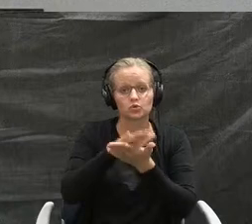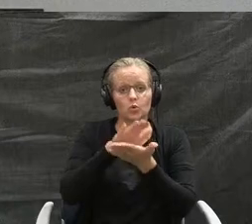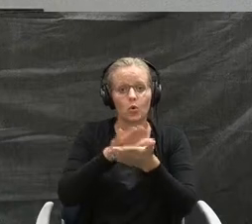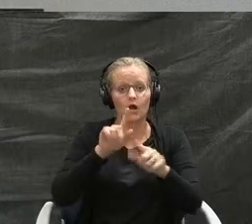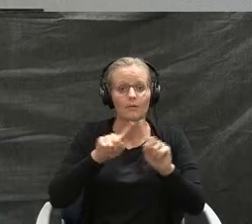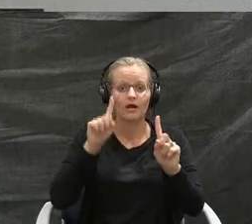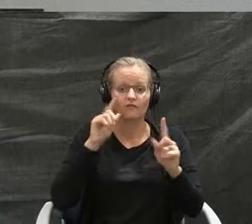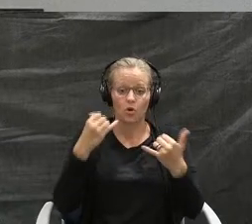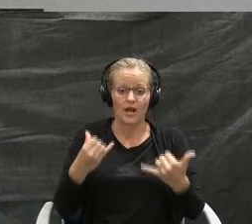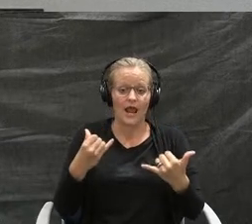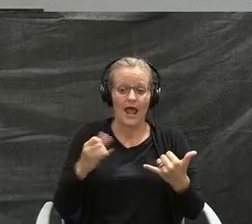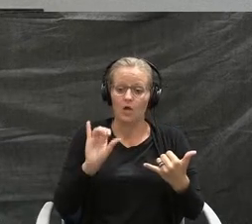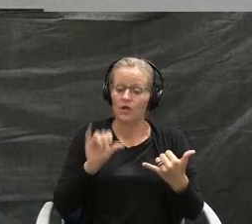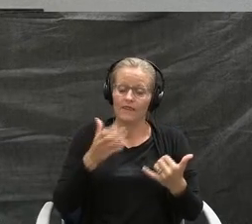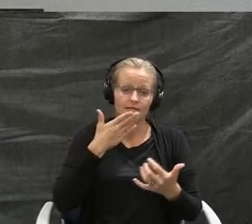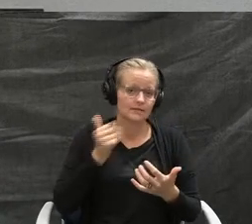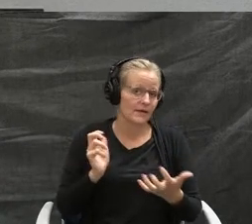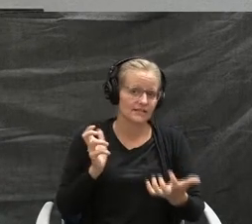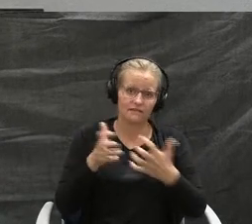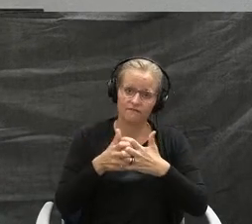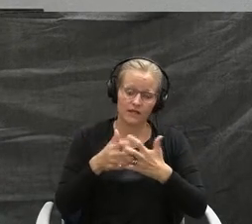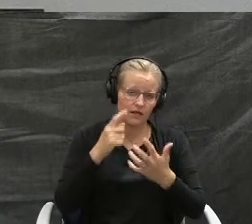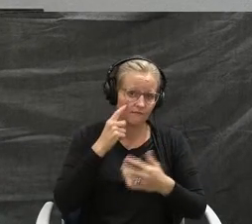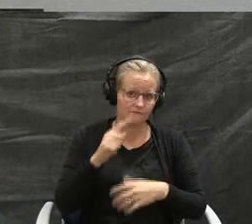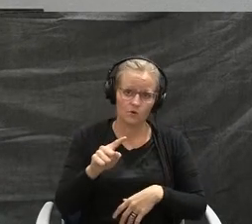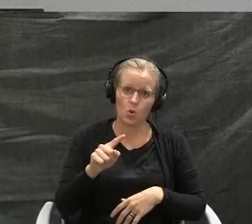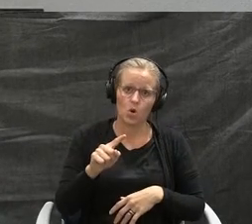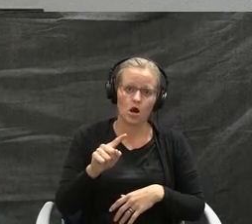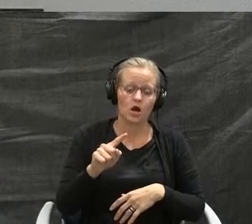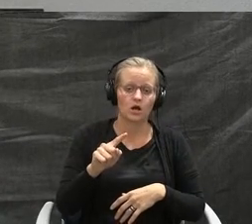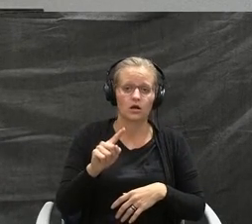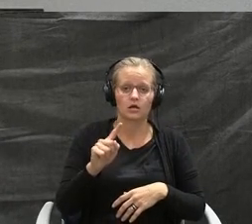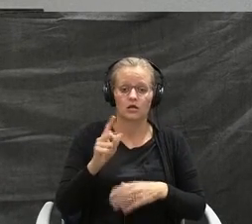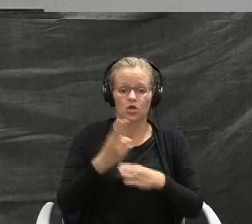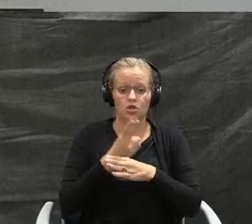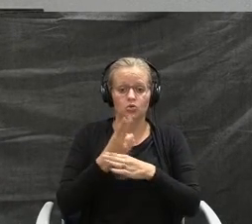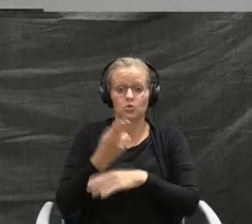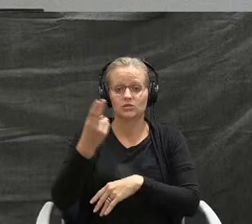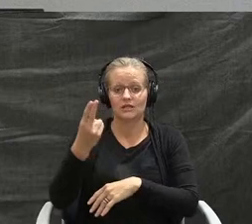could come up with for using the high school space with just